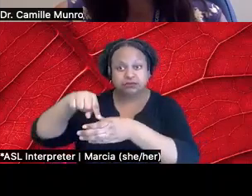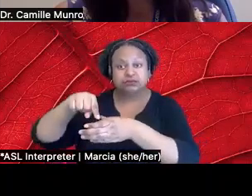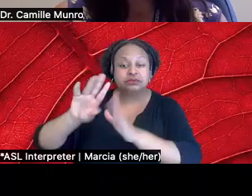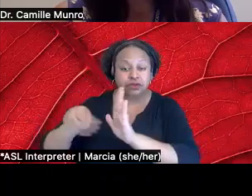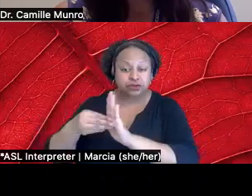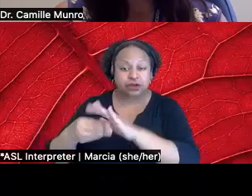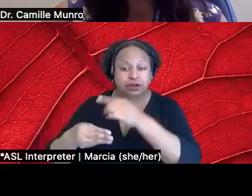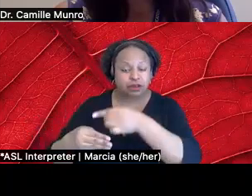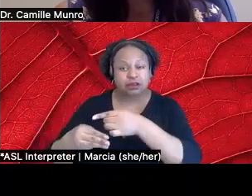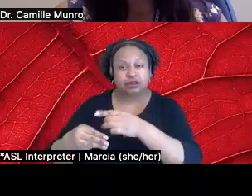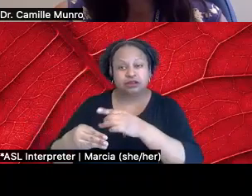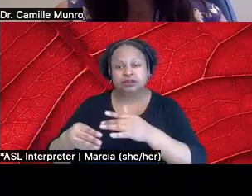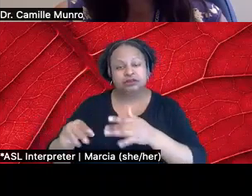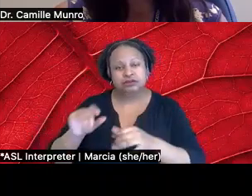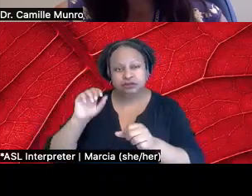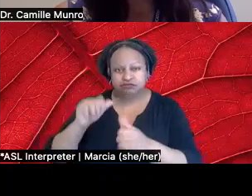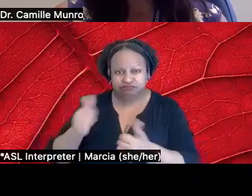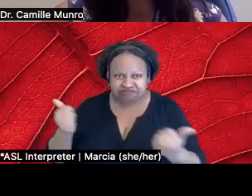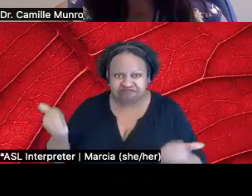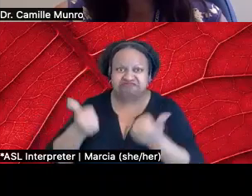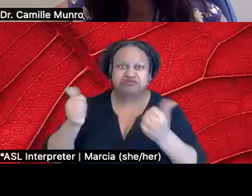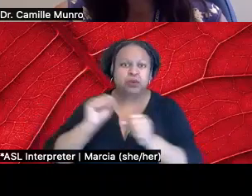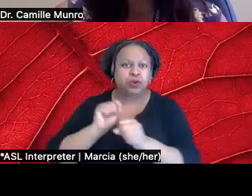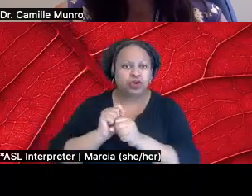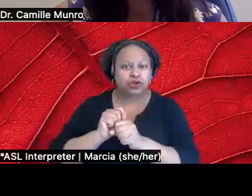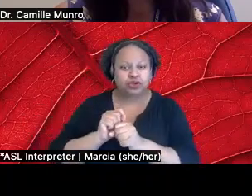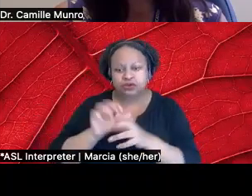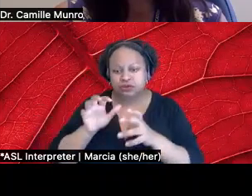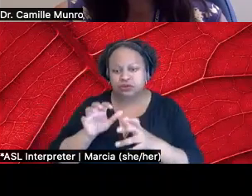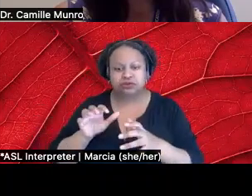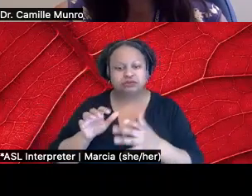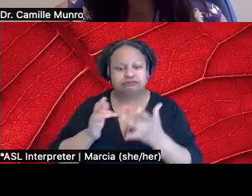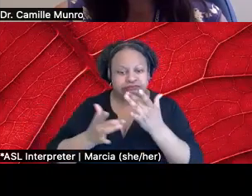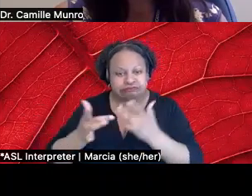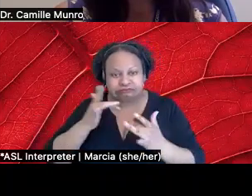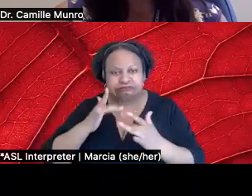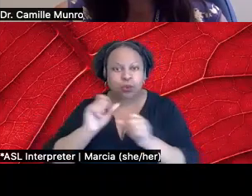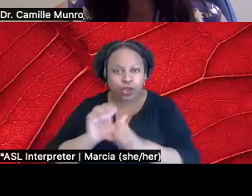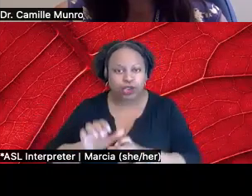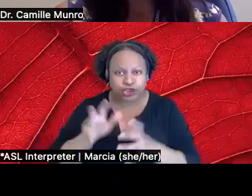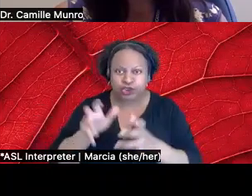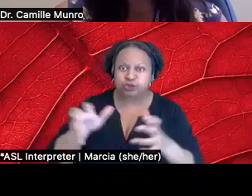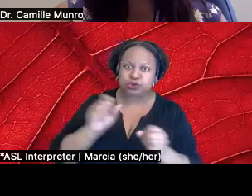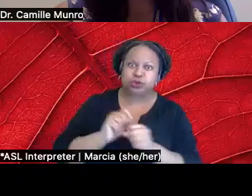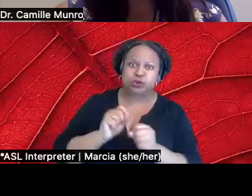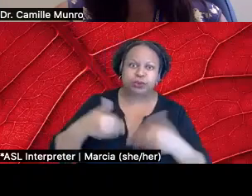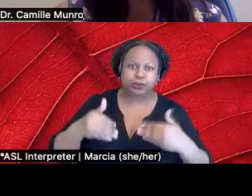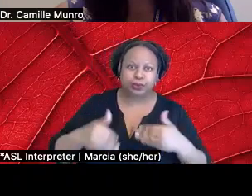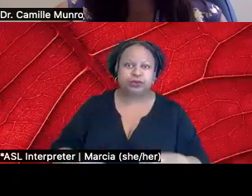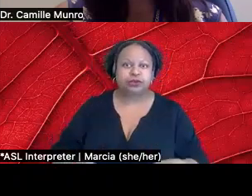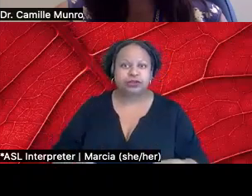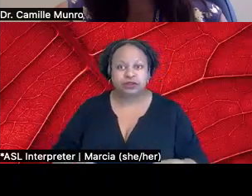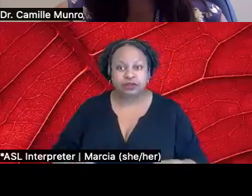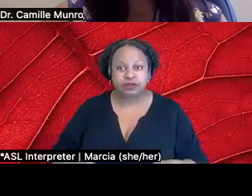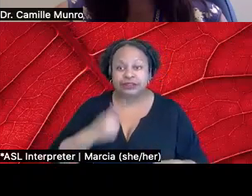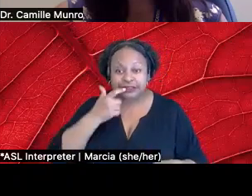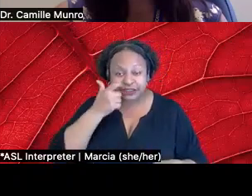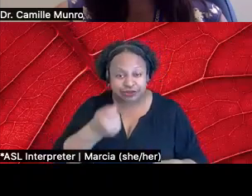And so, you know, I'll pay credit to the situation they were in. And they were expecting me to start a full time practice at their hospital